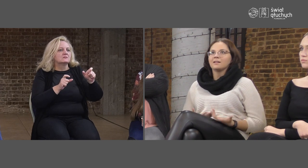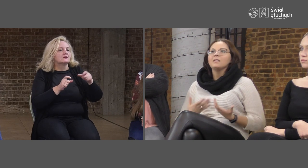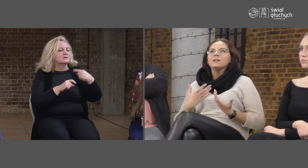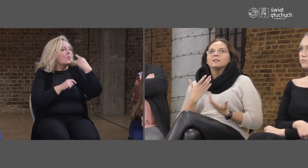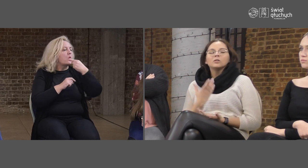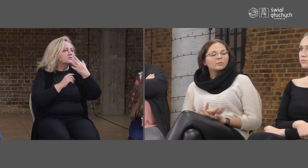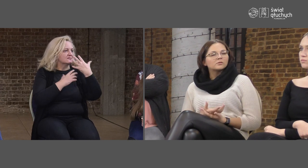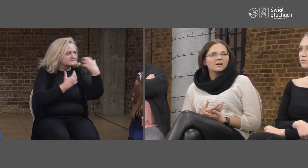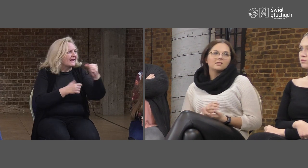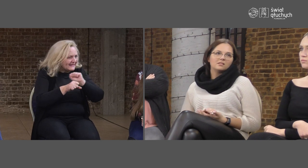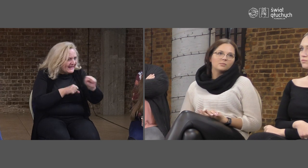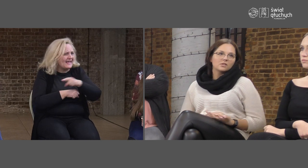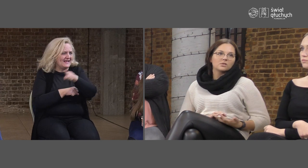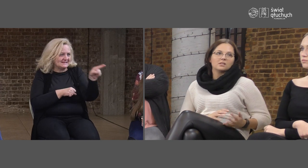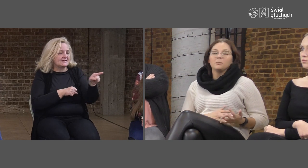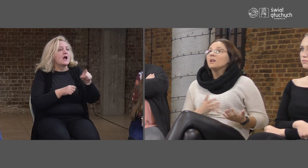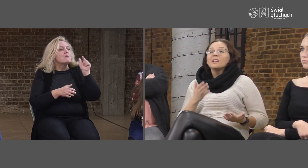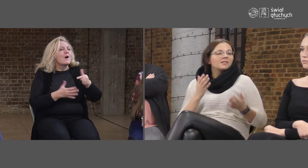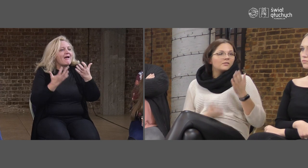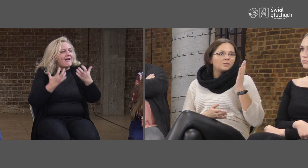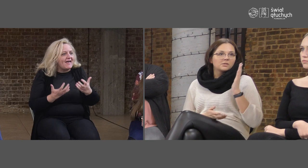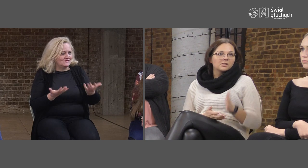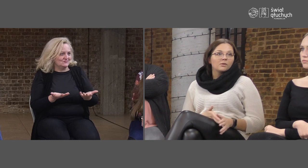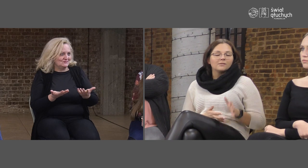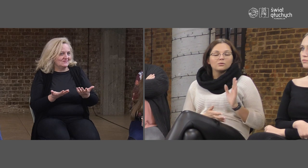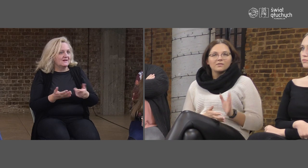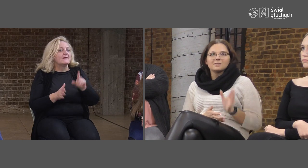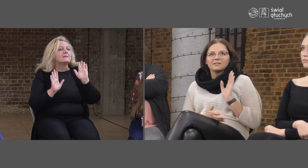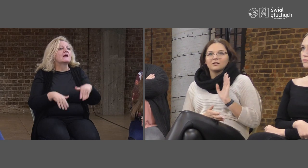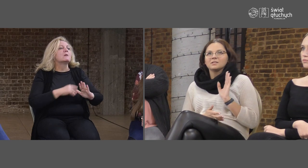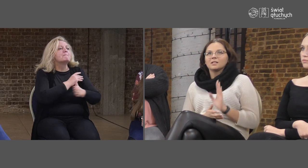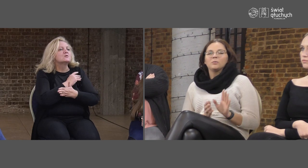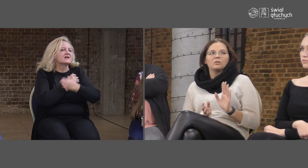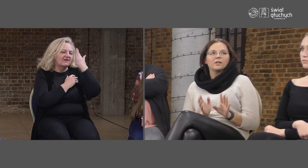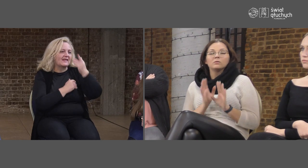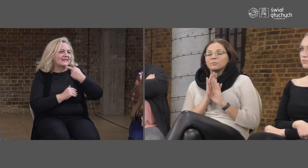Just willingness, first of all. And even a basic knowledge of this sign language.